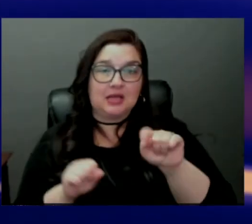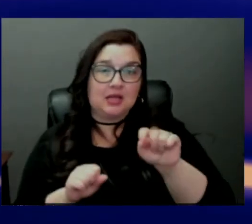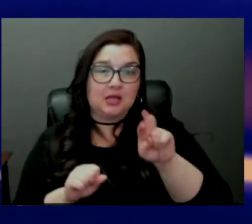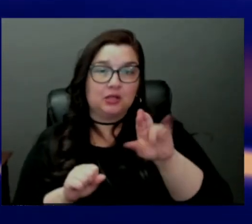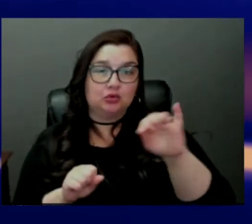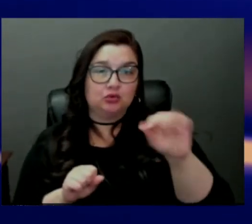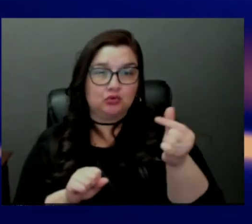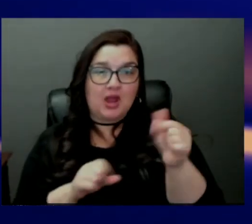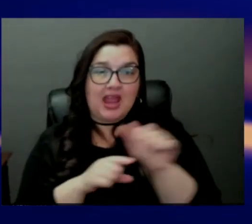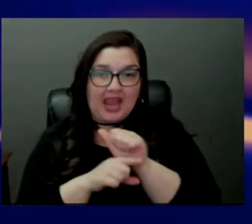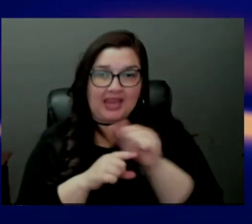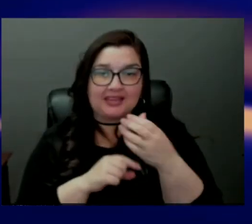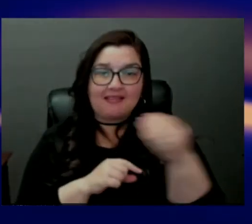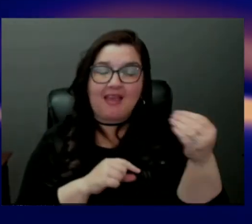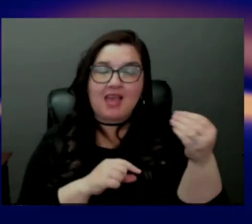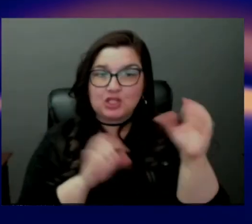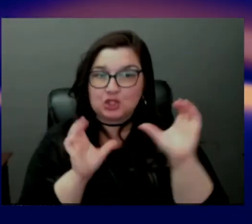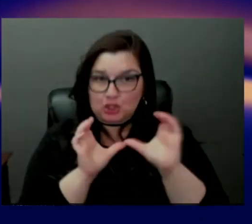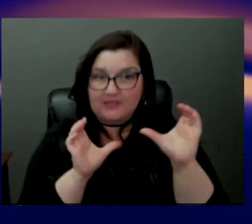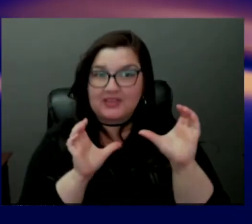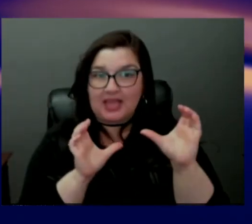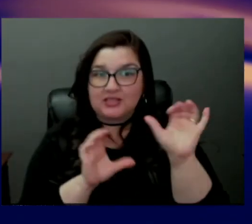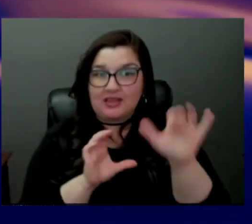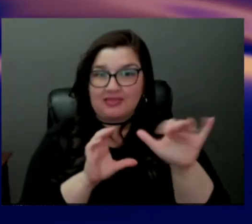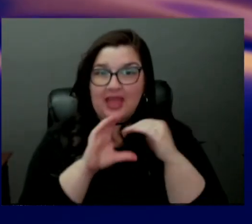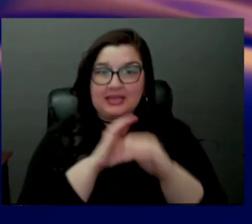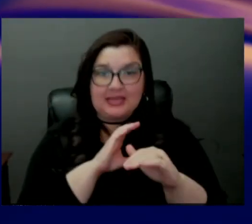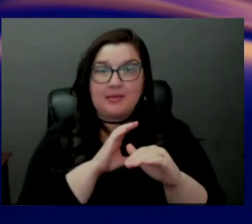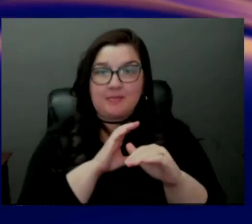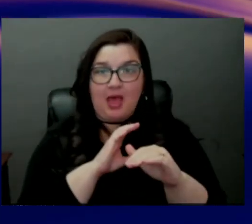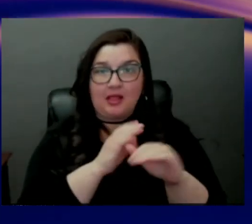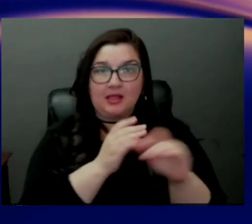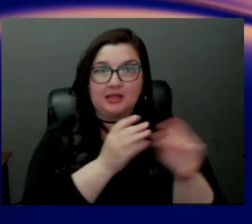and that'll get funneled into us. Okay.